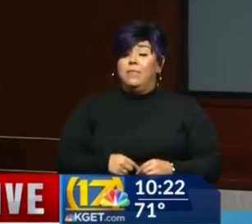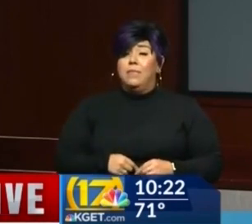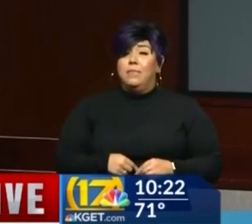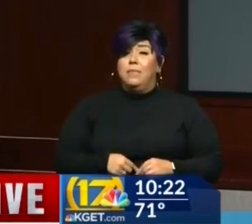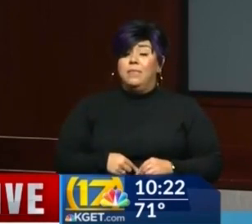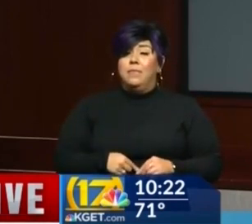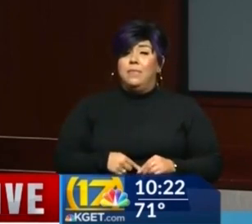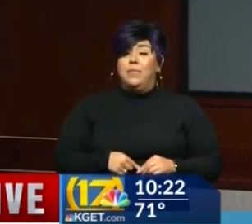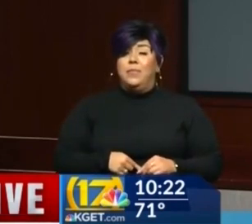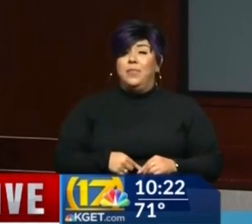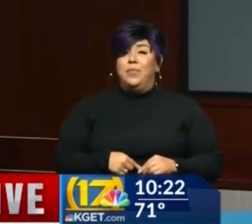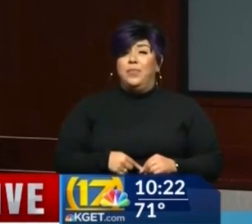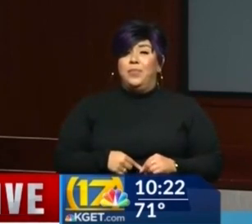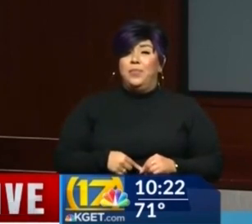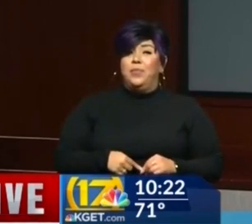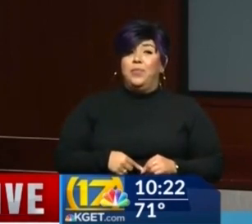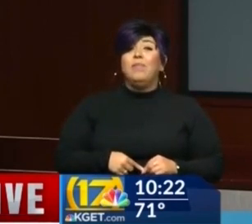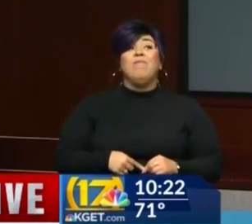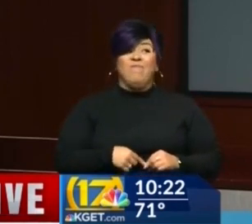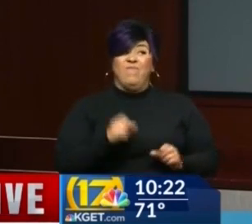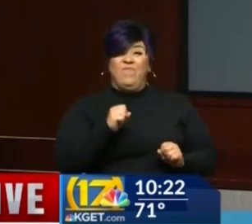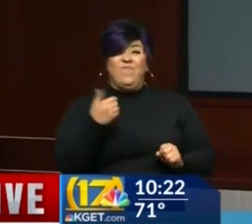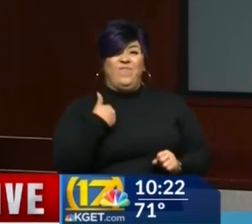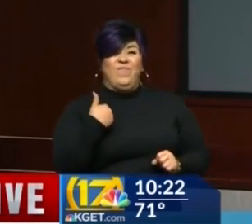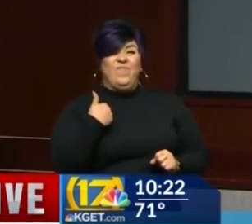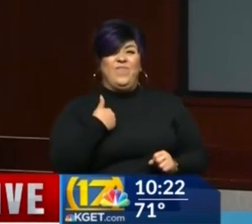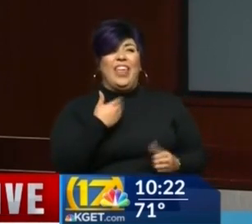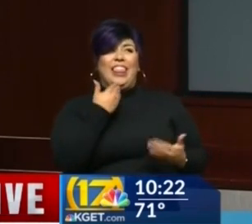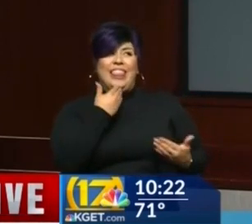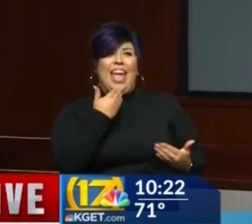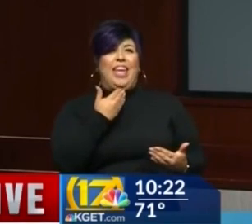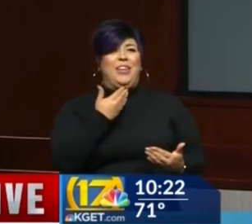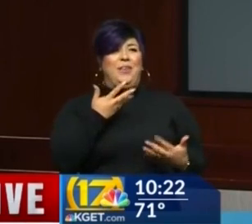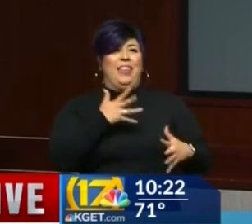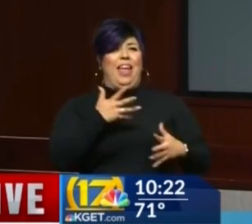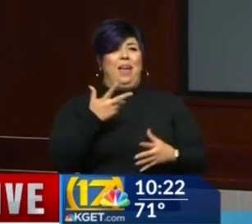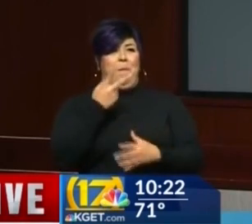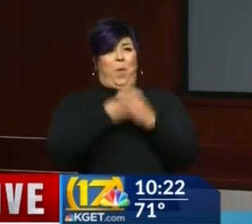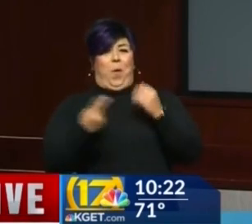THANK YOU SO MUCH I WILL LET EMILY TAKE THE FLOOR. EMILY, DID YOU HAVE ANY